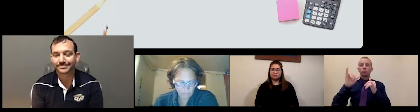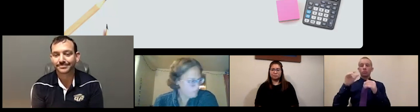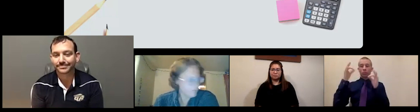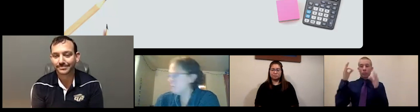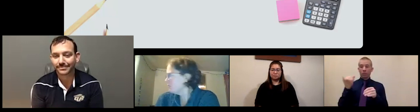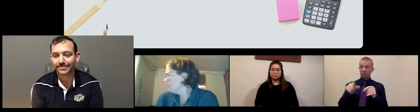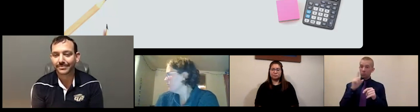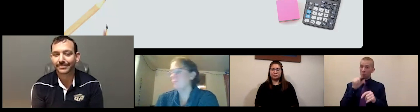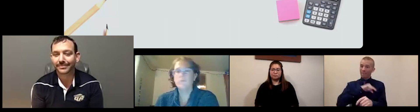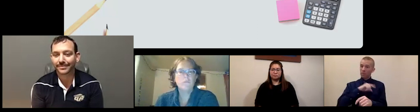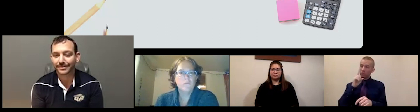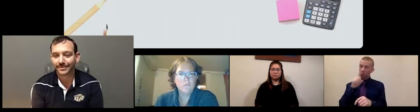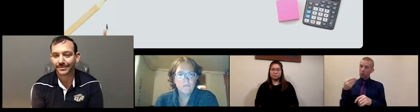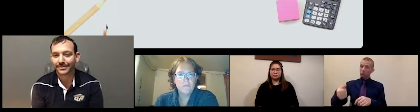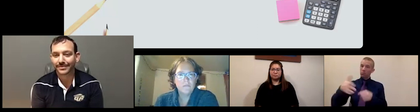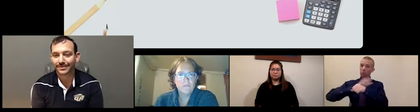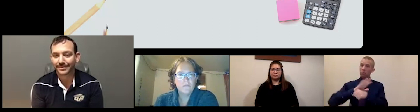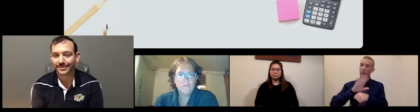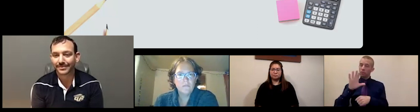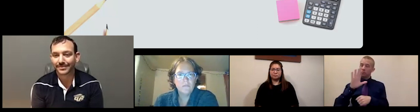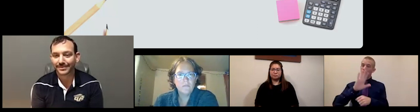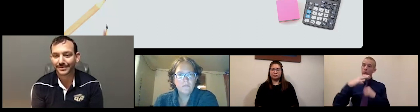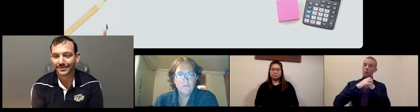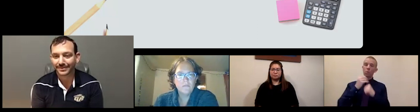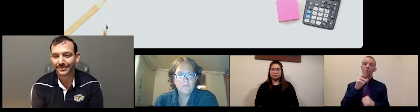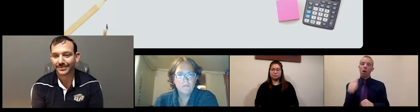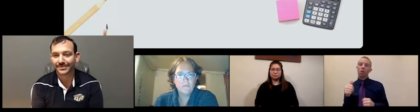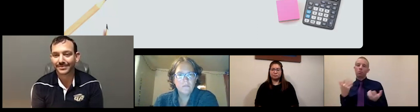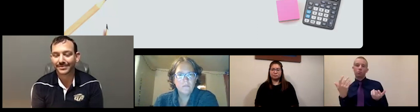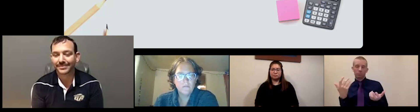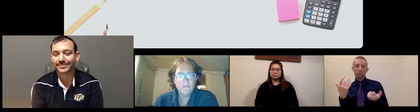and determines whether they’re qualified to have insurance cover their crown or not.